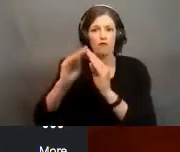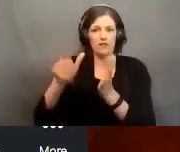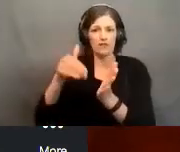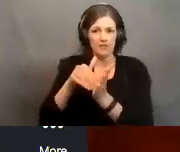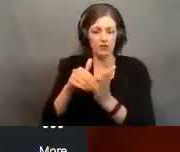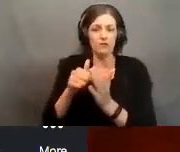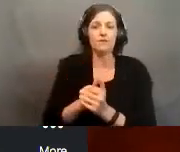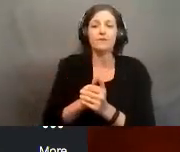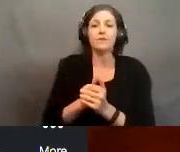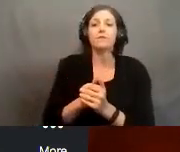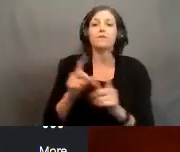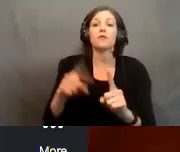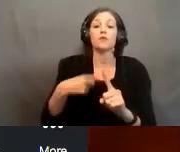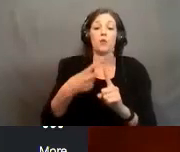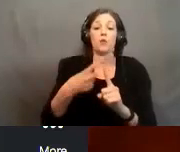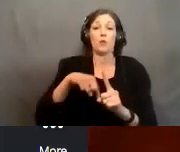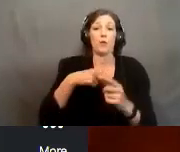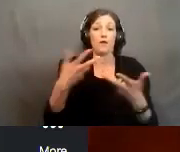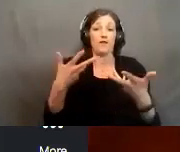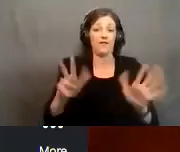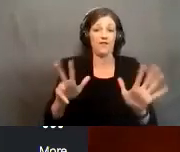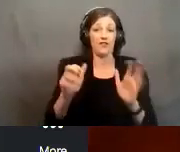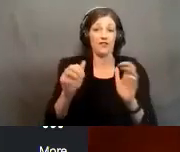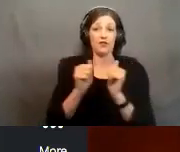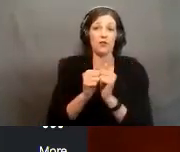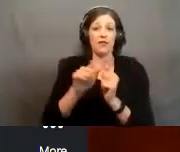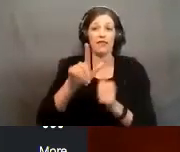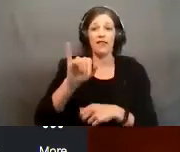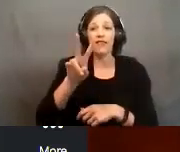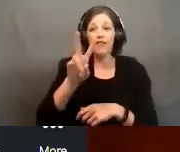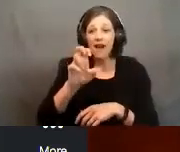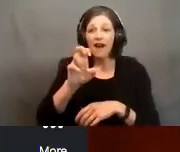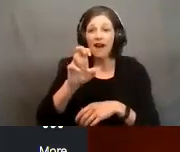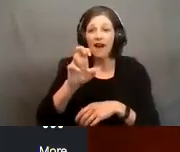12:41:00 questions related to this 12:41:07 live session platform, I can go back and